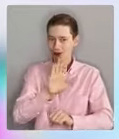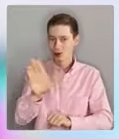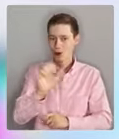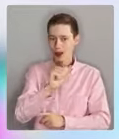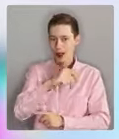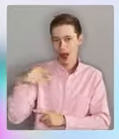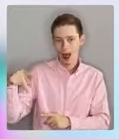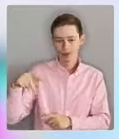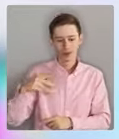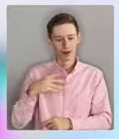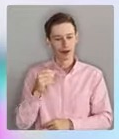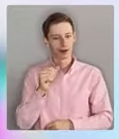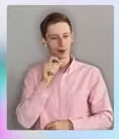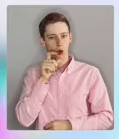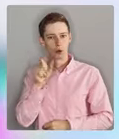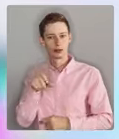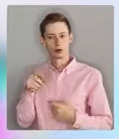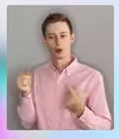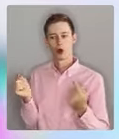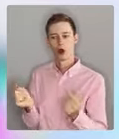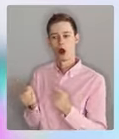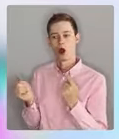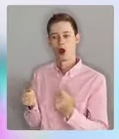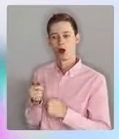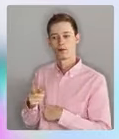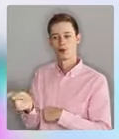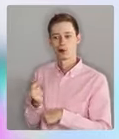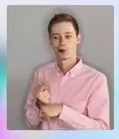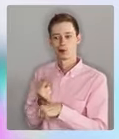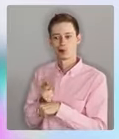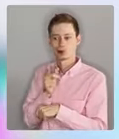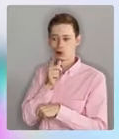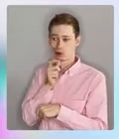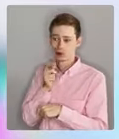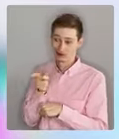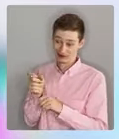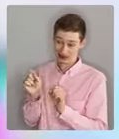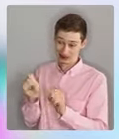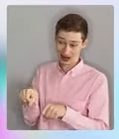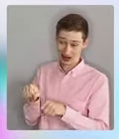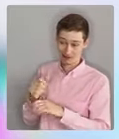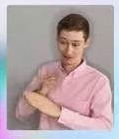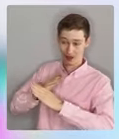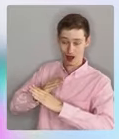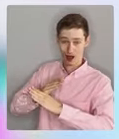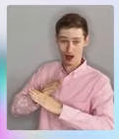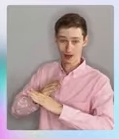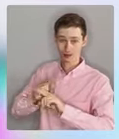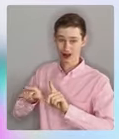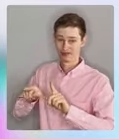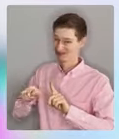in your app free of the sort of unnecessary harm that comes from a user that you could have known was blocked but did not.